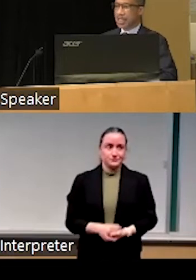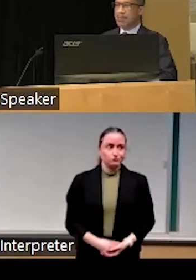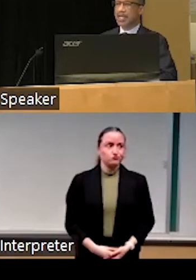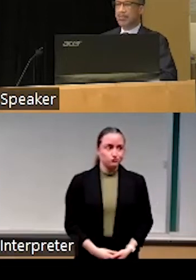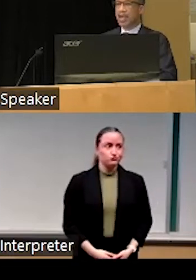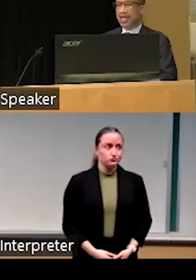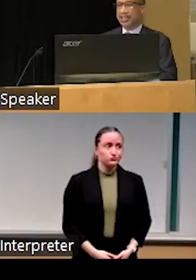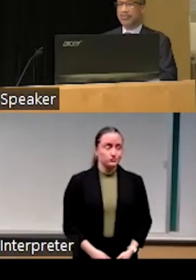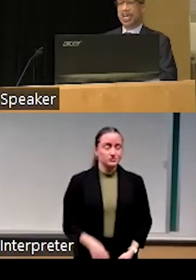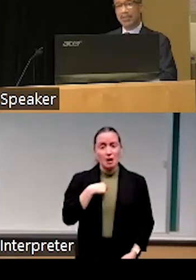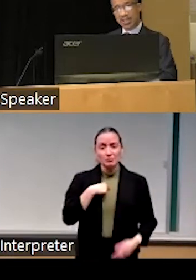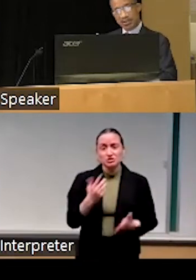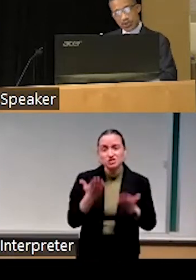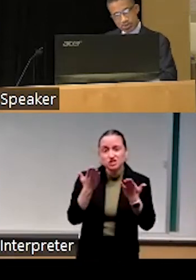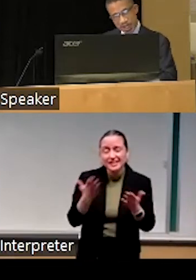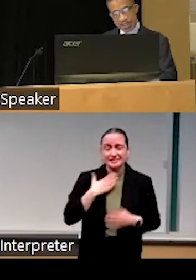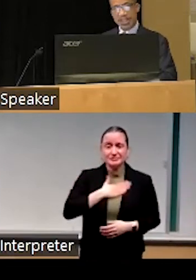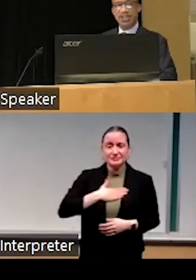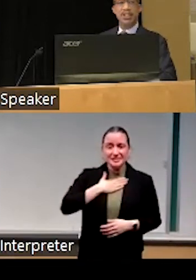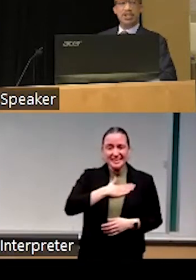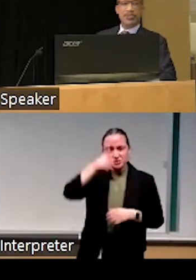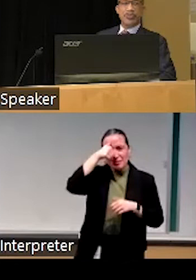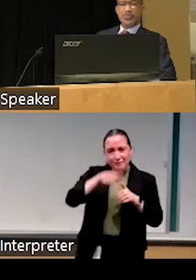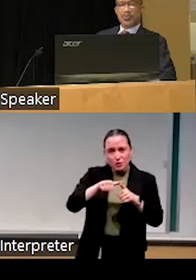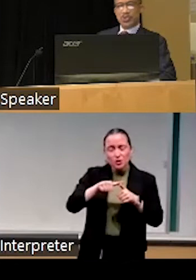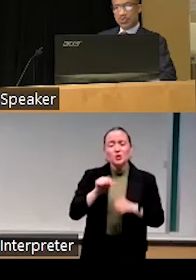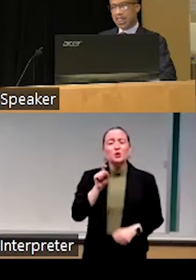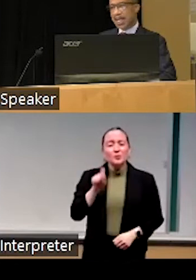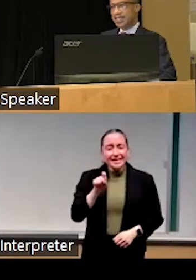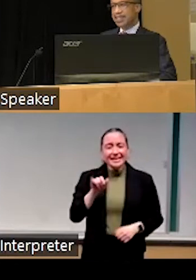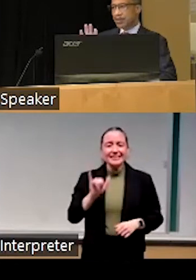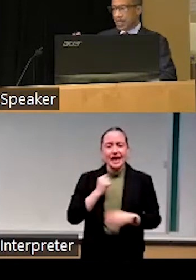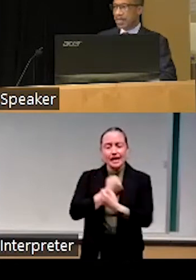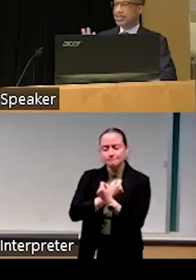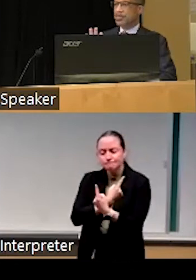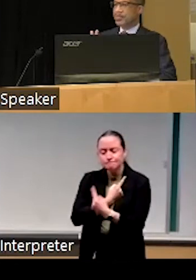if we keep that in mind if we have that humility to realize that somebody else's